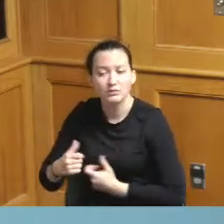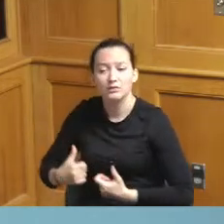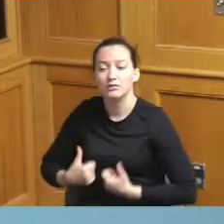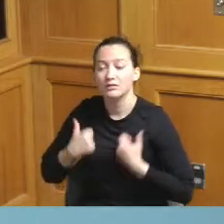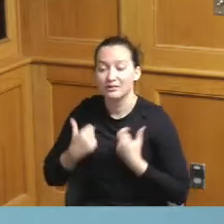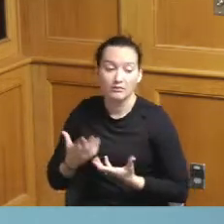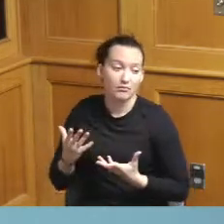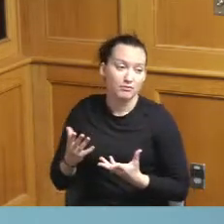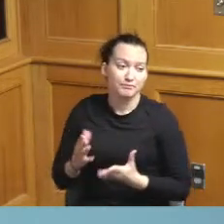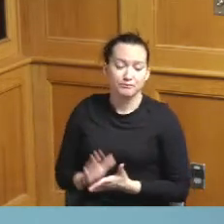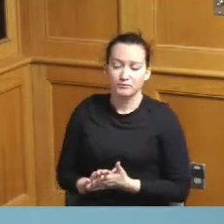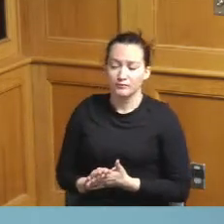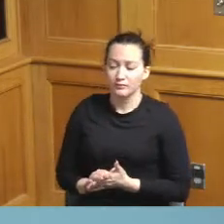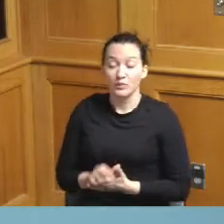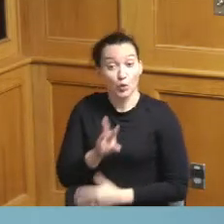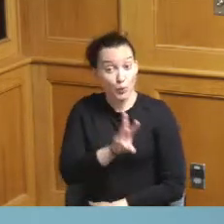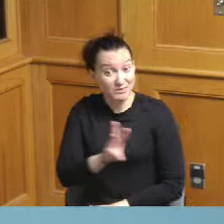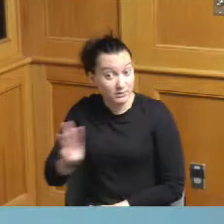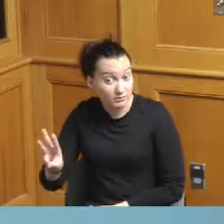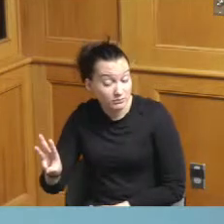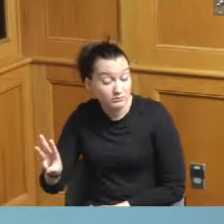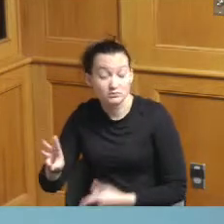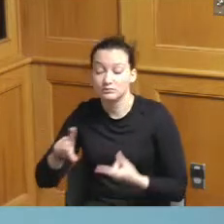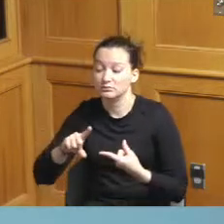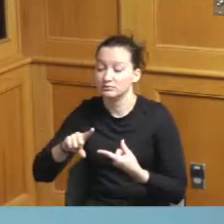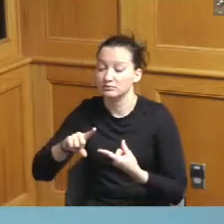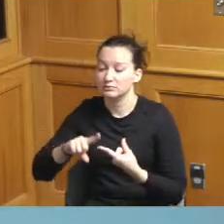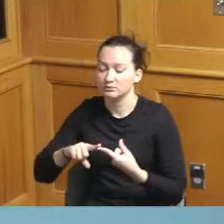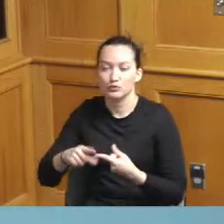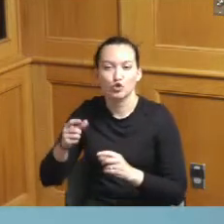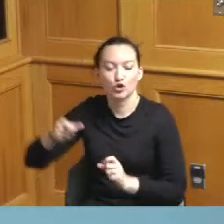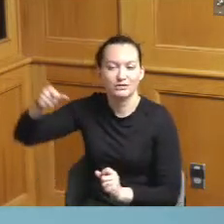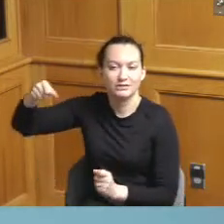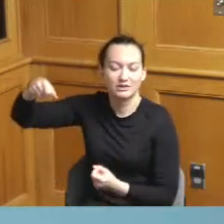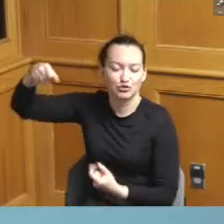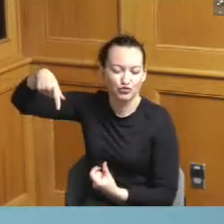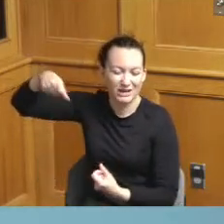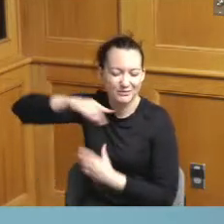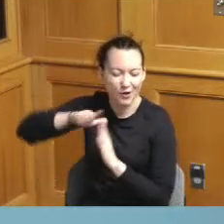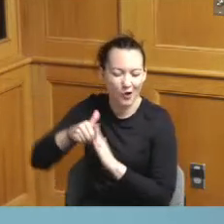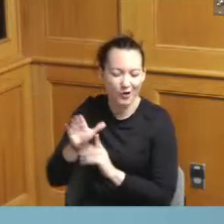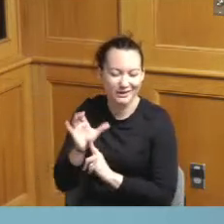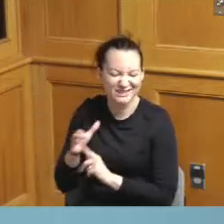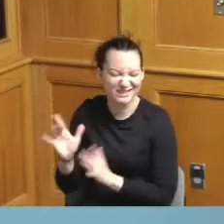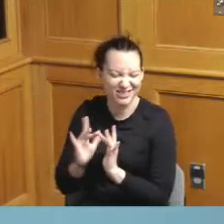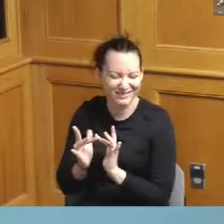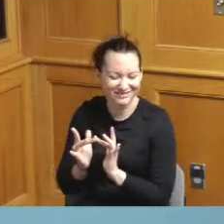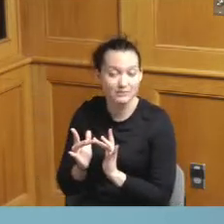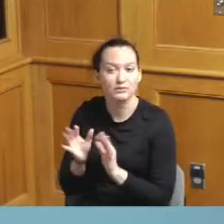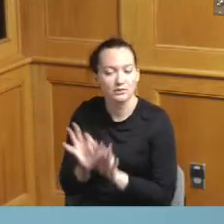by way of our website and we currently stream all of our cases online and it's important to us that